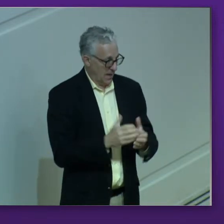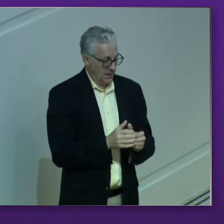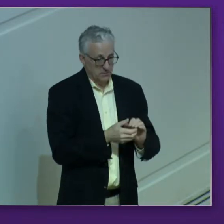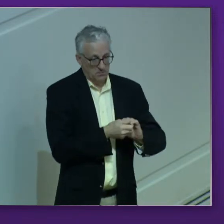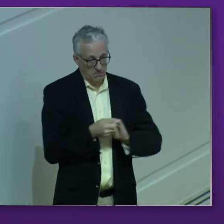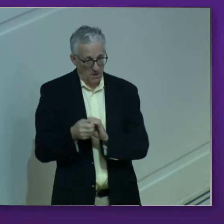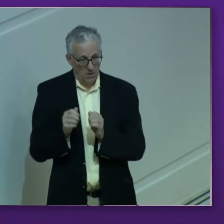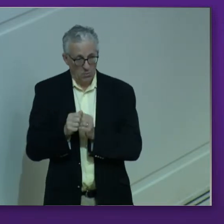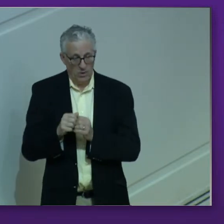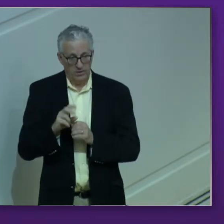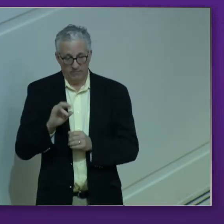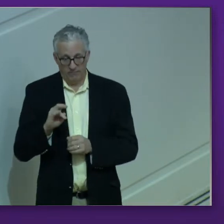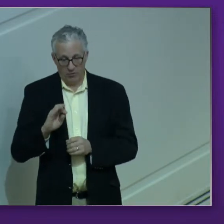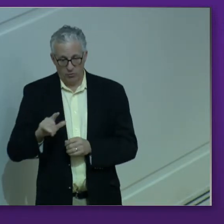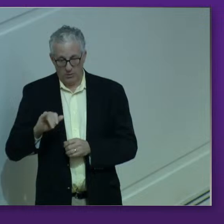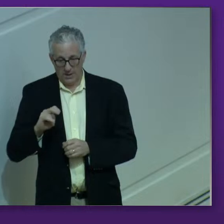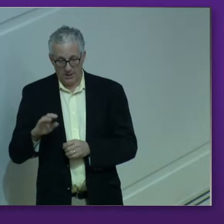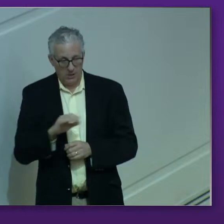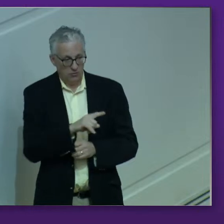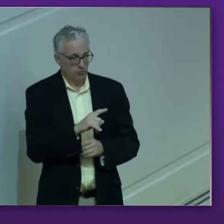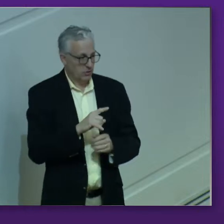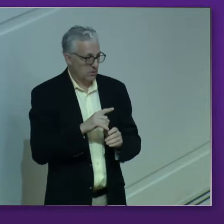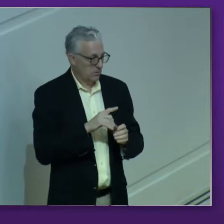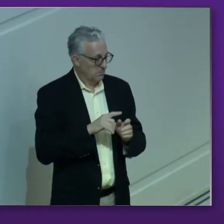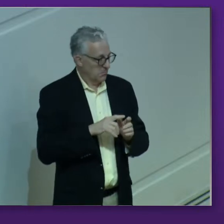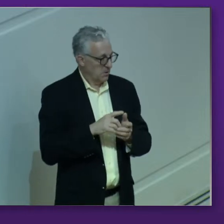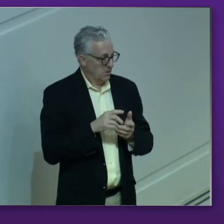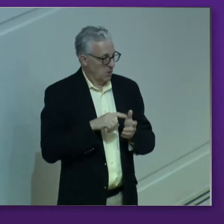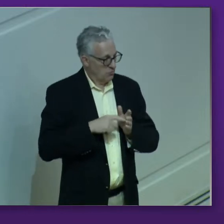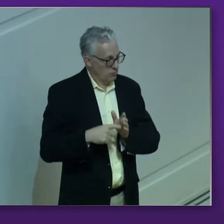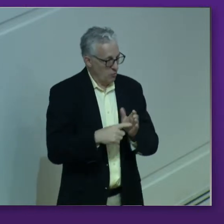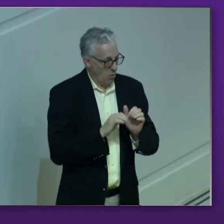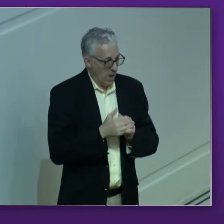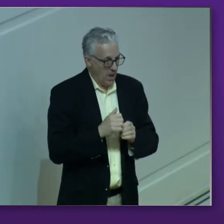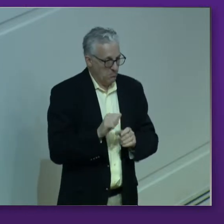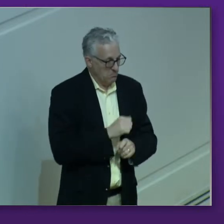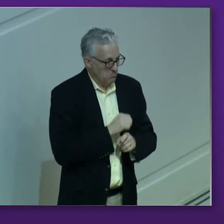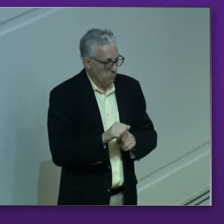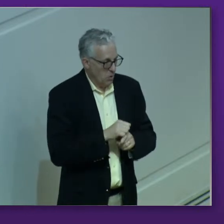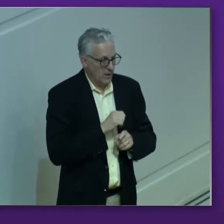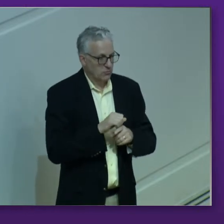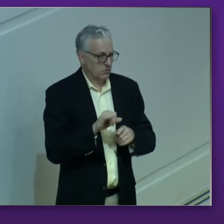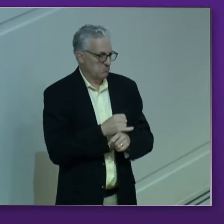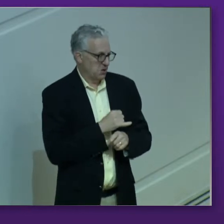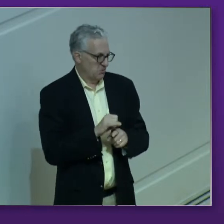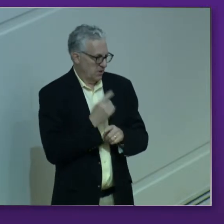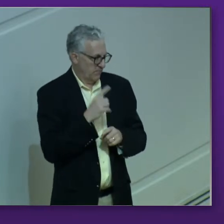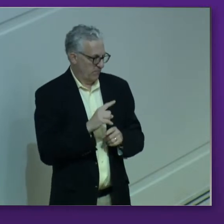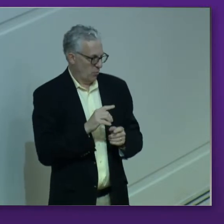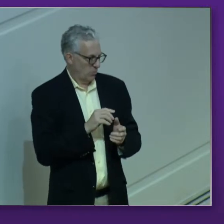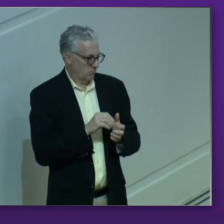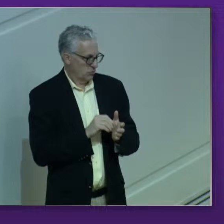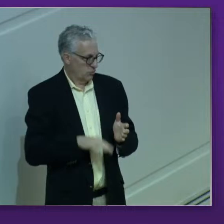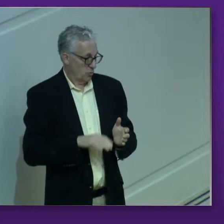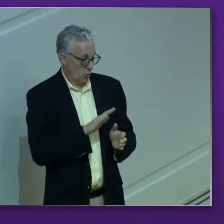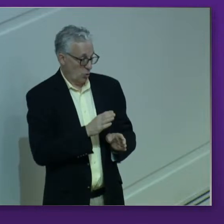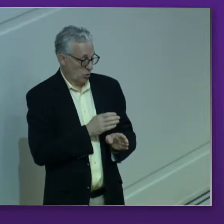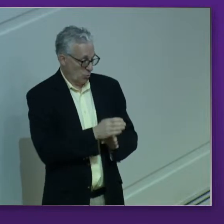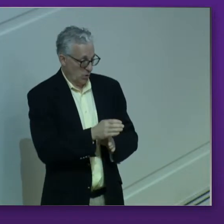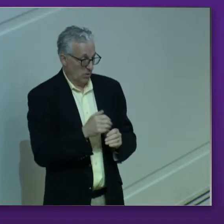LINGUIST ACADEMIC WITH A ROBUST BACKGROUND IN MUCH GIRL VIROLOGY AND BIOLOGY SERVING AS